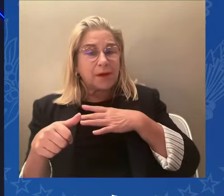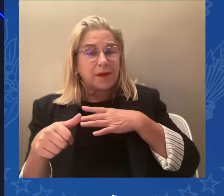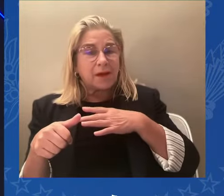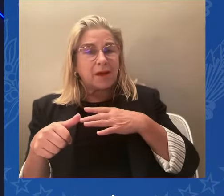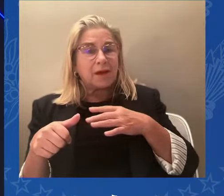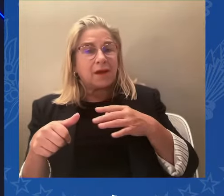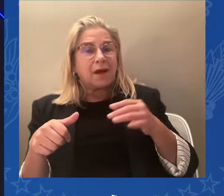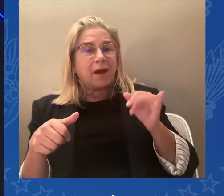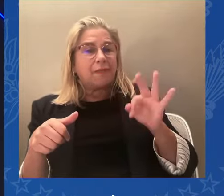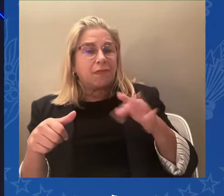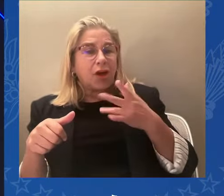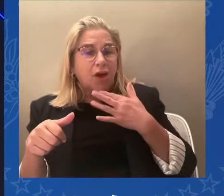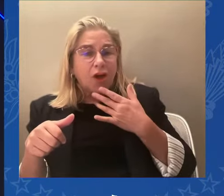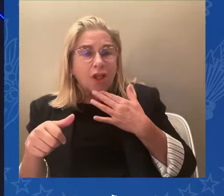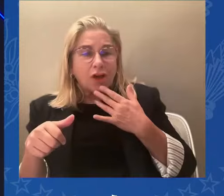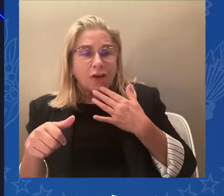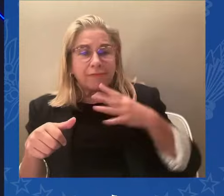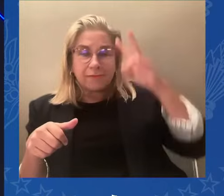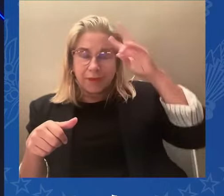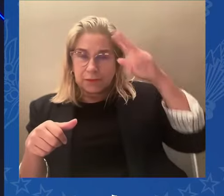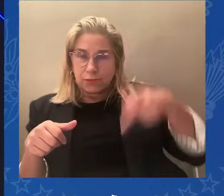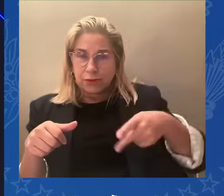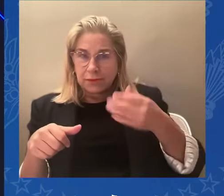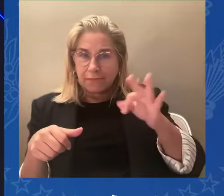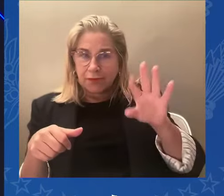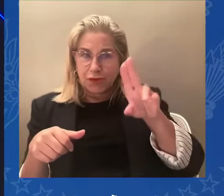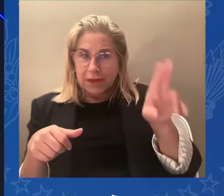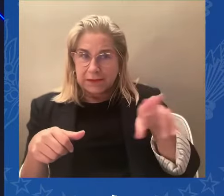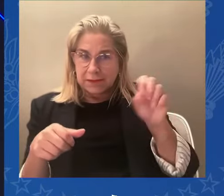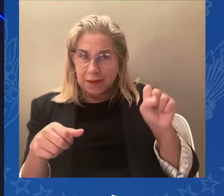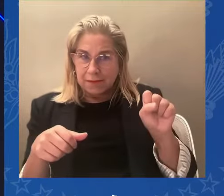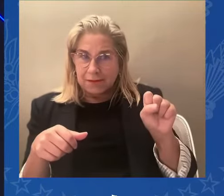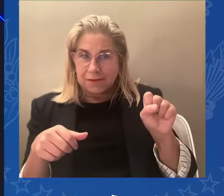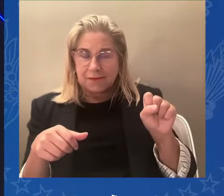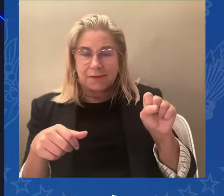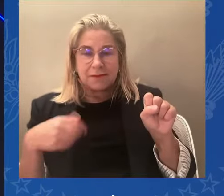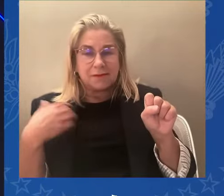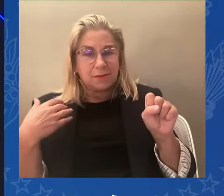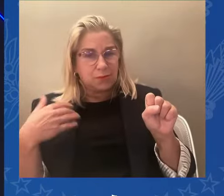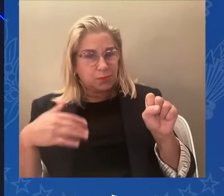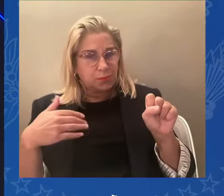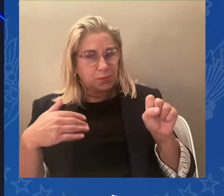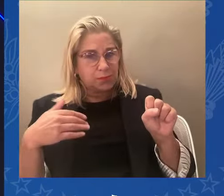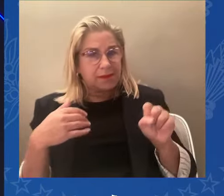Ms. Sewell: He's not only saved the soul of our nation, defended our democracy,